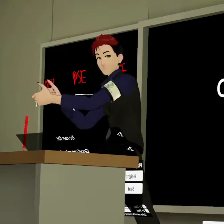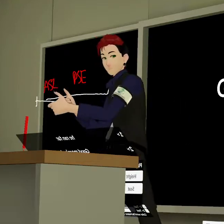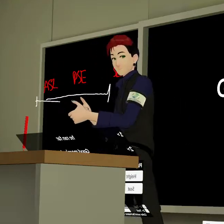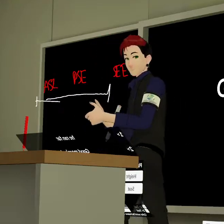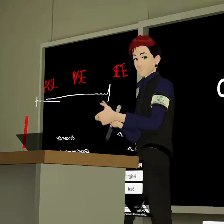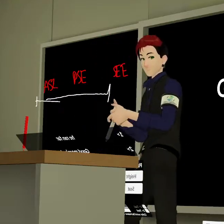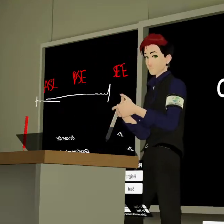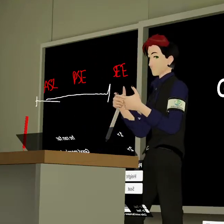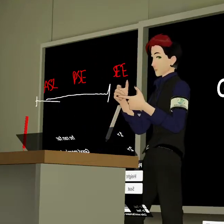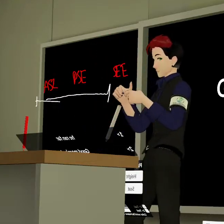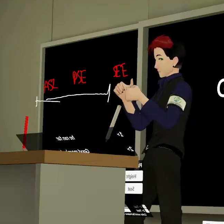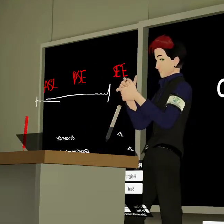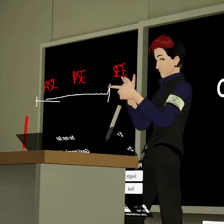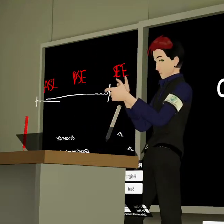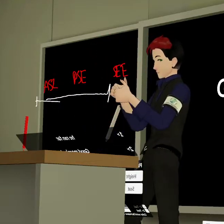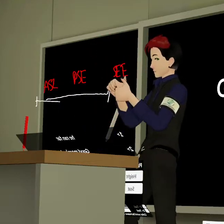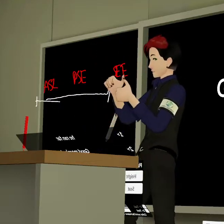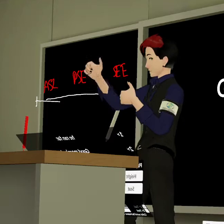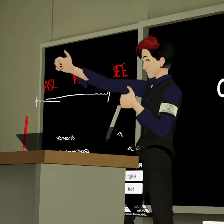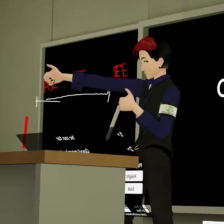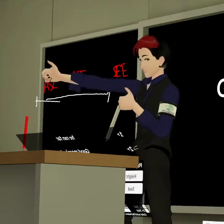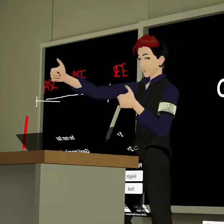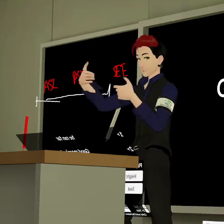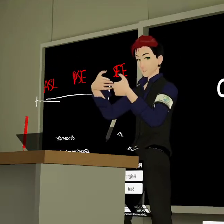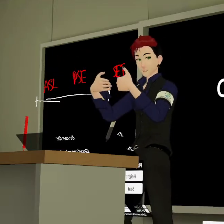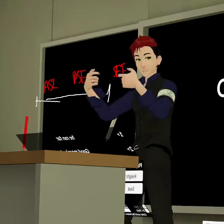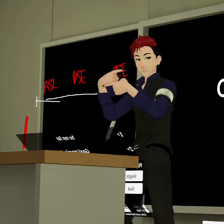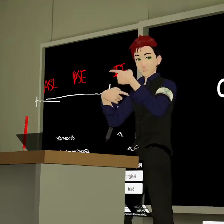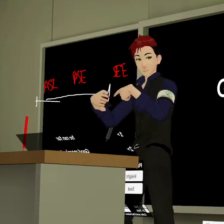I'm not showing ran far as two separate